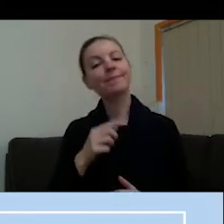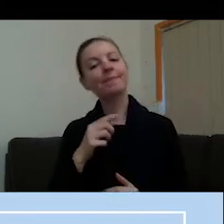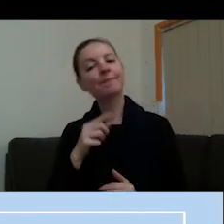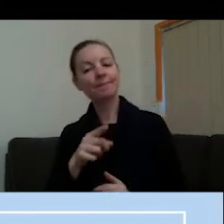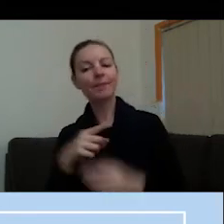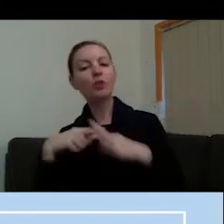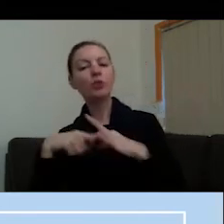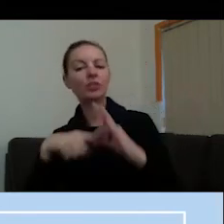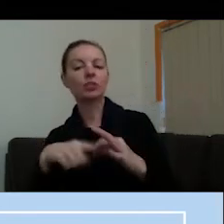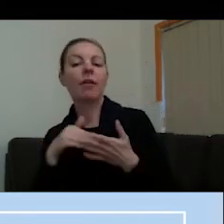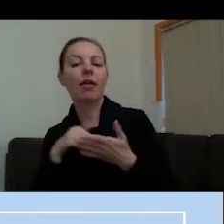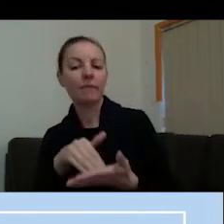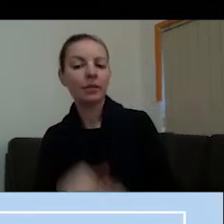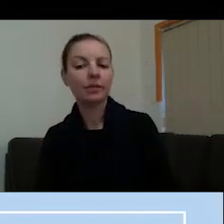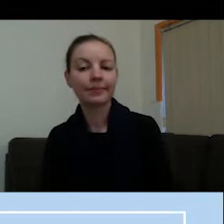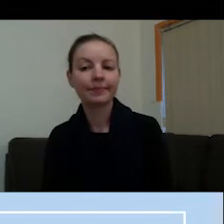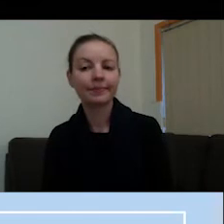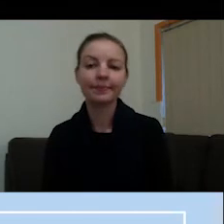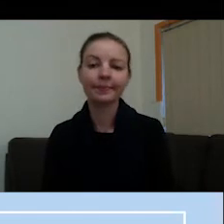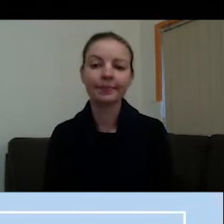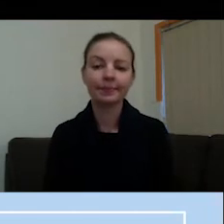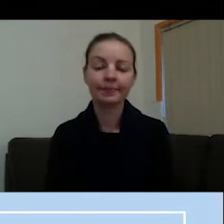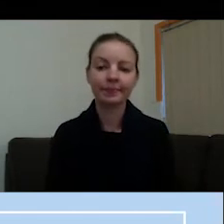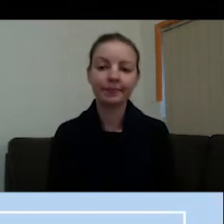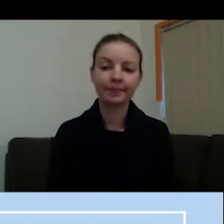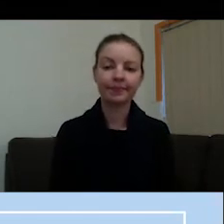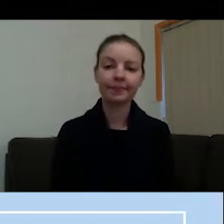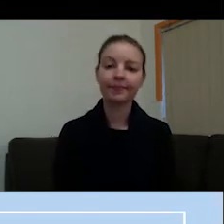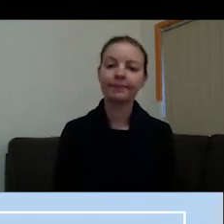I think - when I was thinking about - you